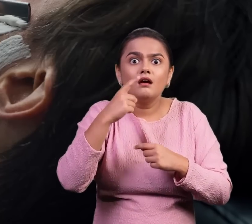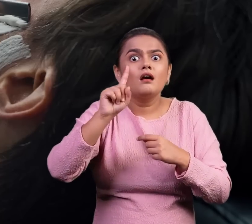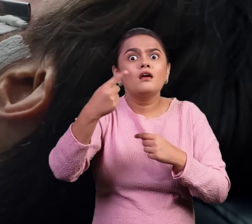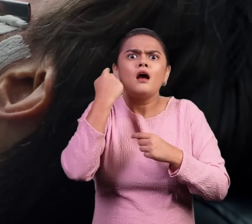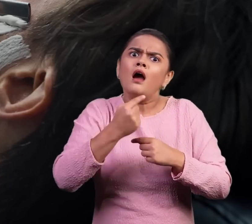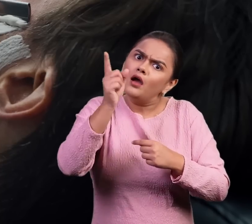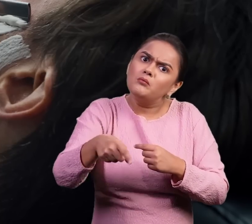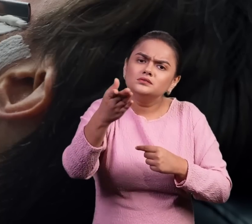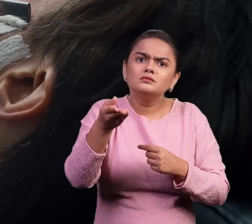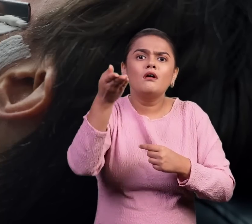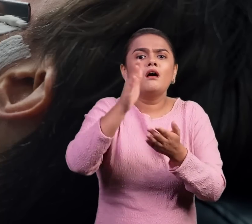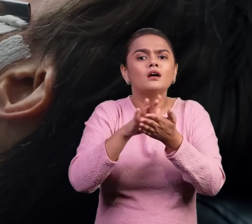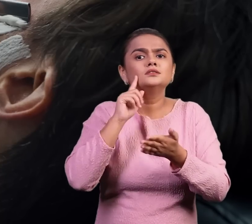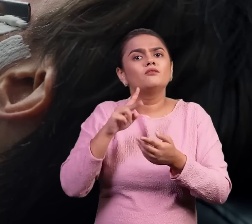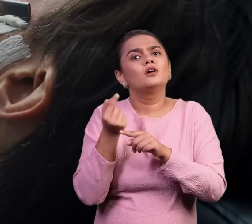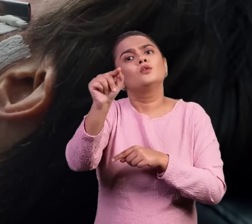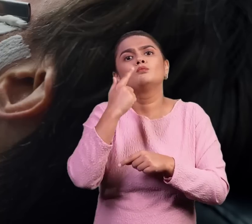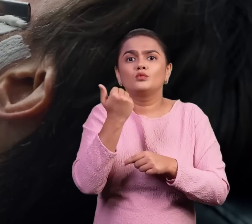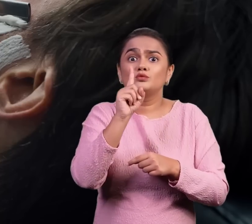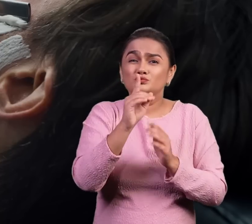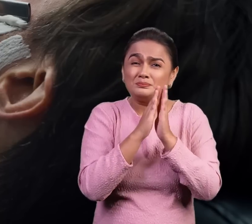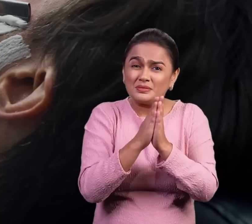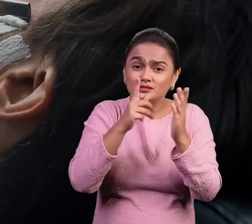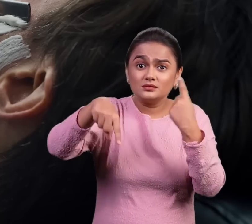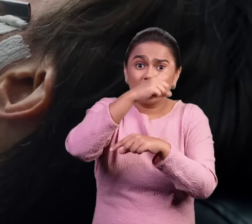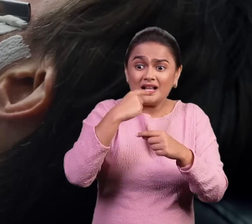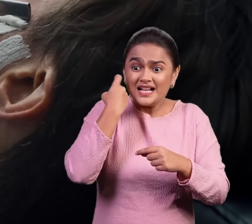So please, do not share the razor with anyone.